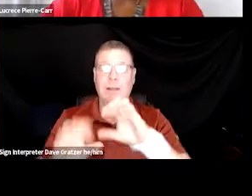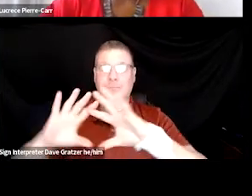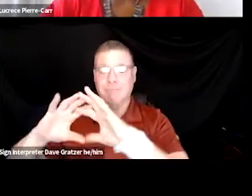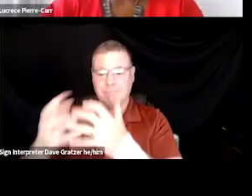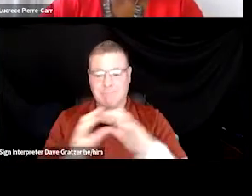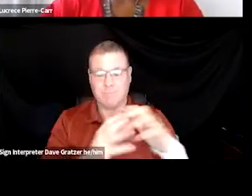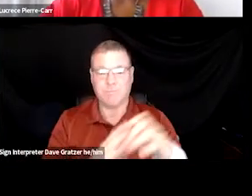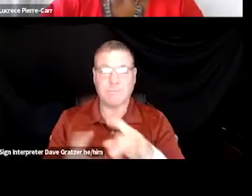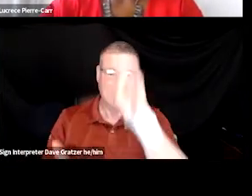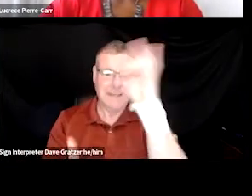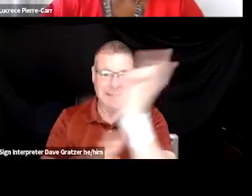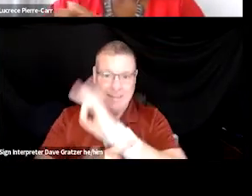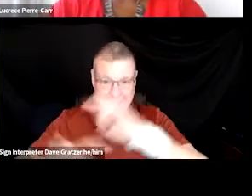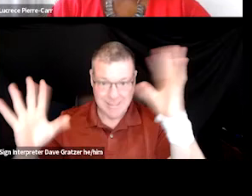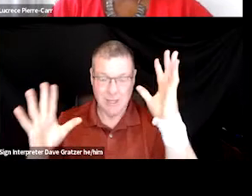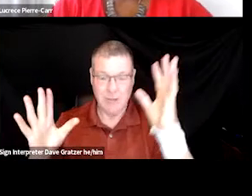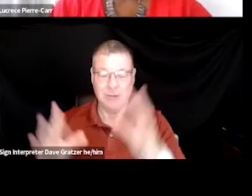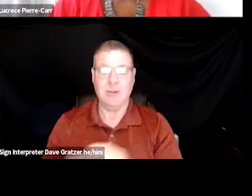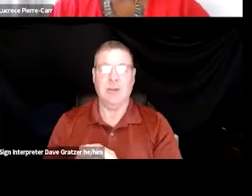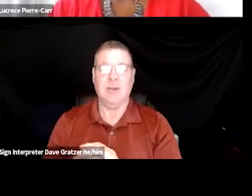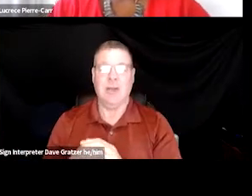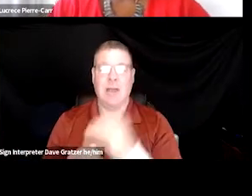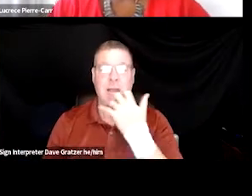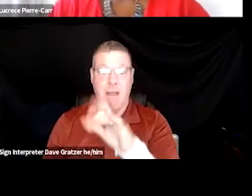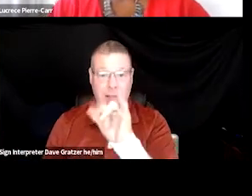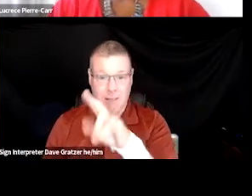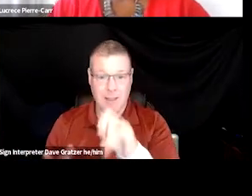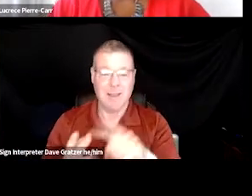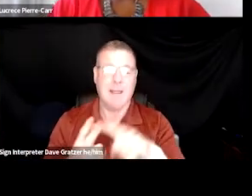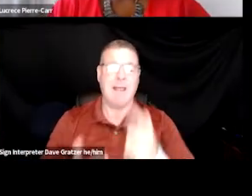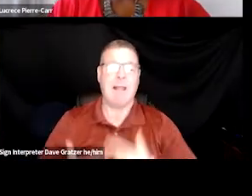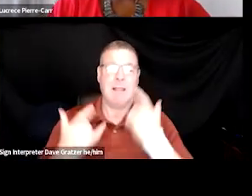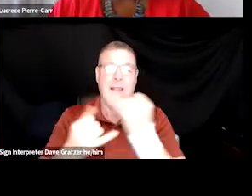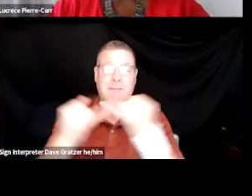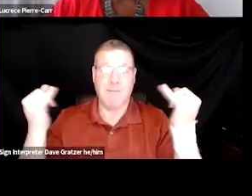the Disaster Distress Hotline. And the Lifeline's partnership with the VA